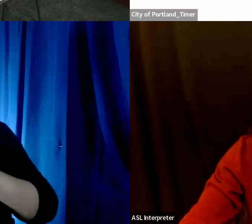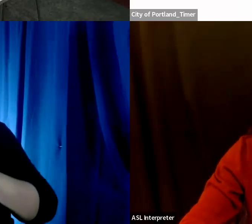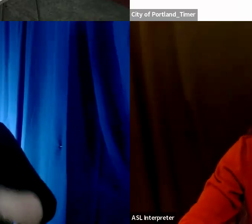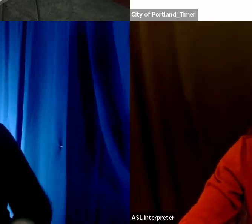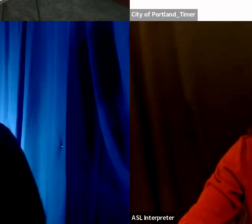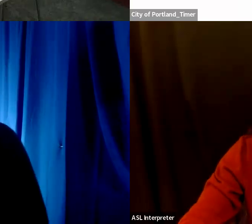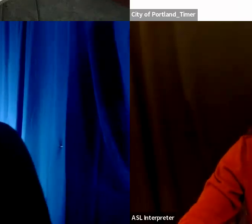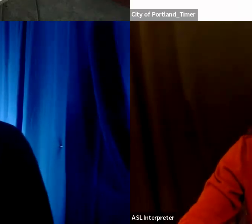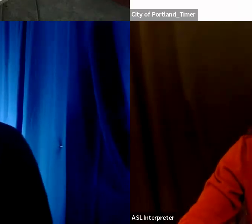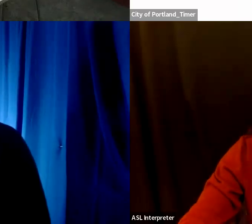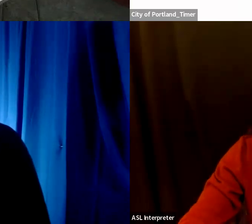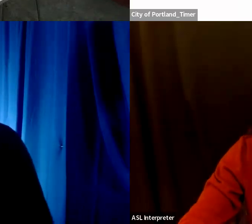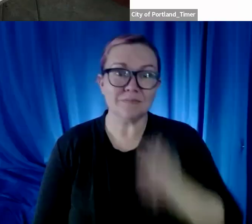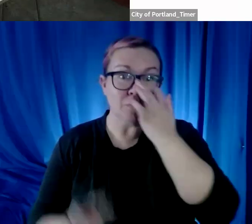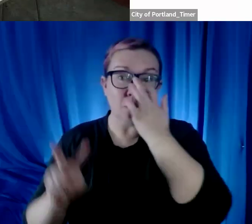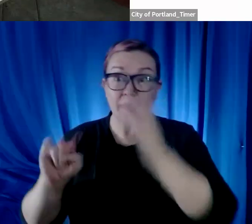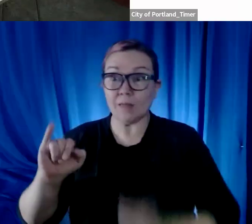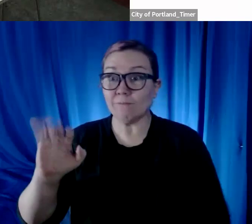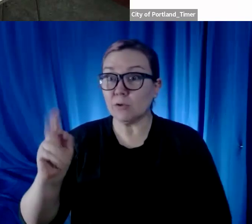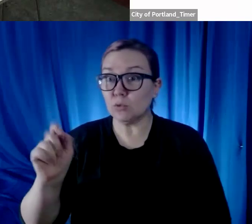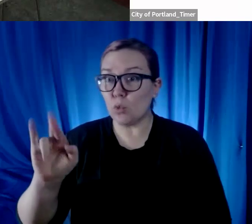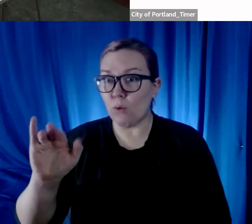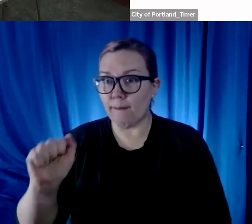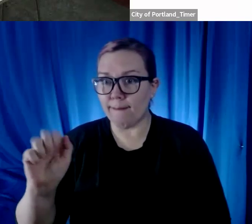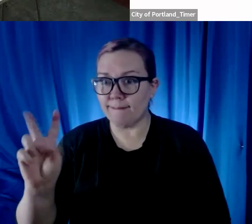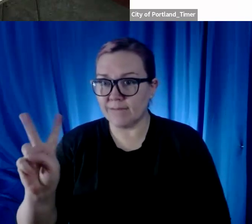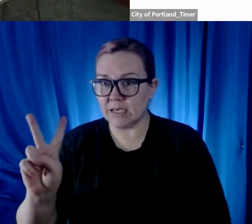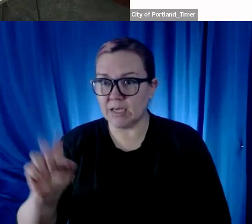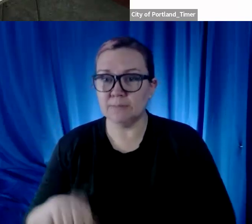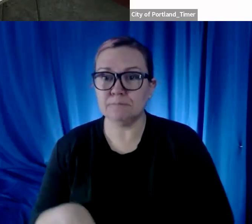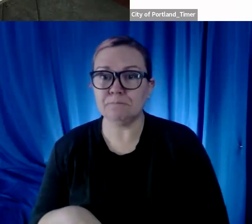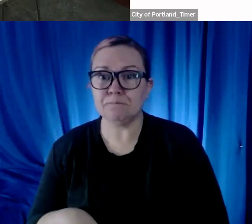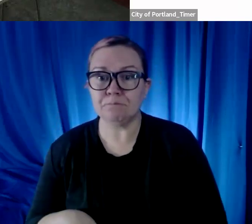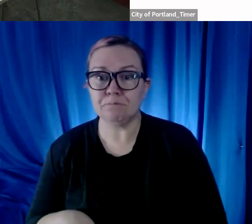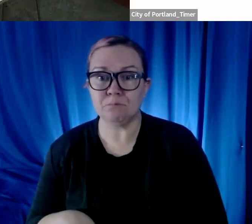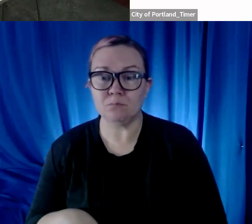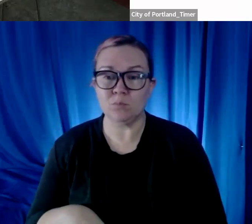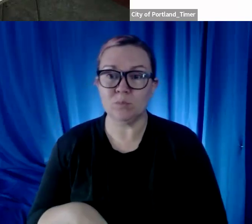Victoria Villa?